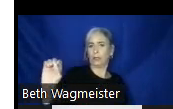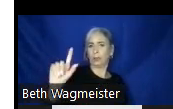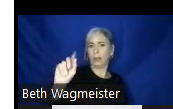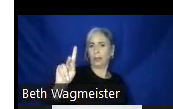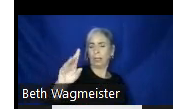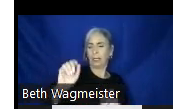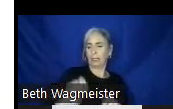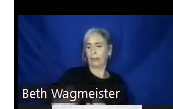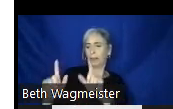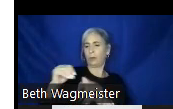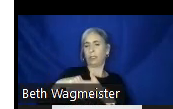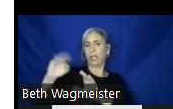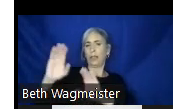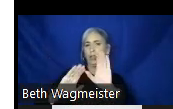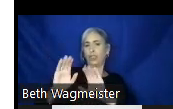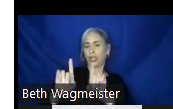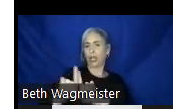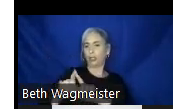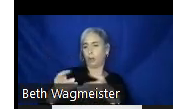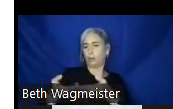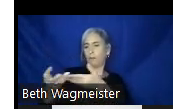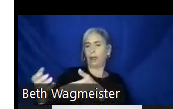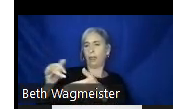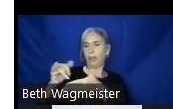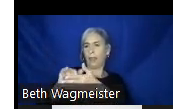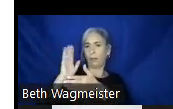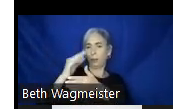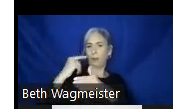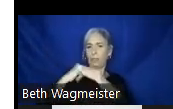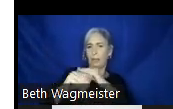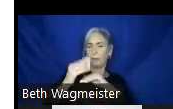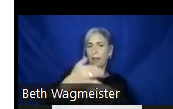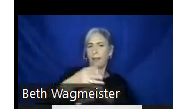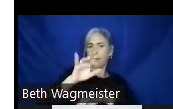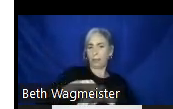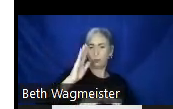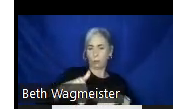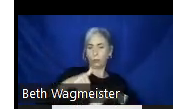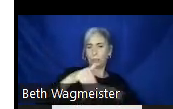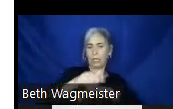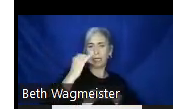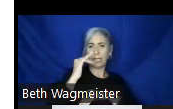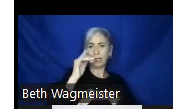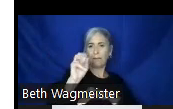in the chat. We can also provide that in the email afterwards, I think, if Malcolm can add that.